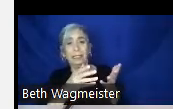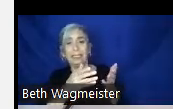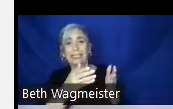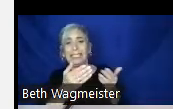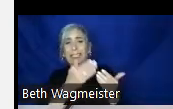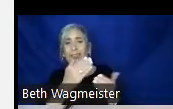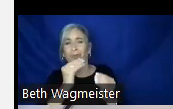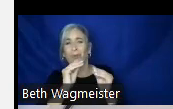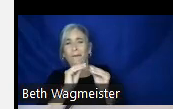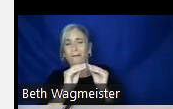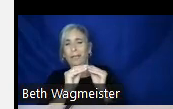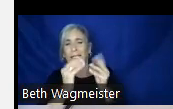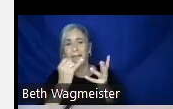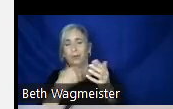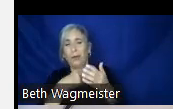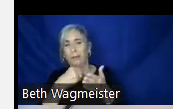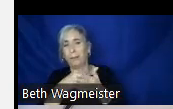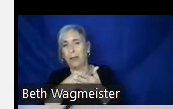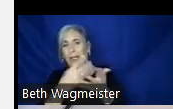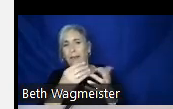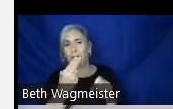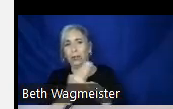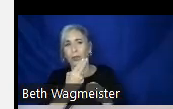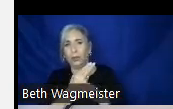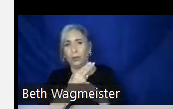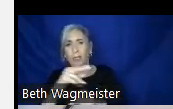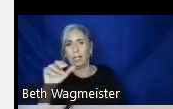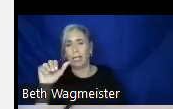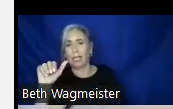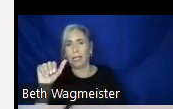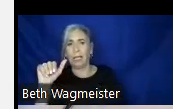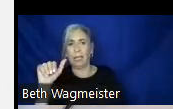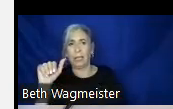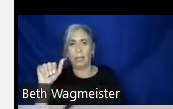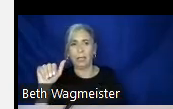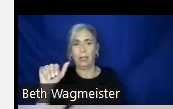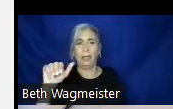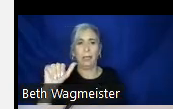right, request if you use ATAG as a way to get to quicker WCAG compliance.